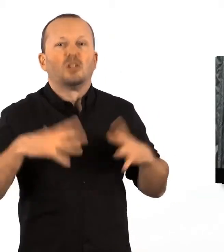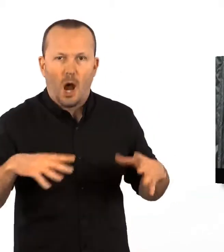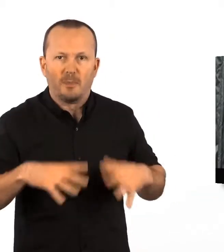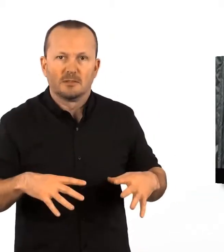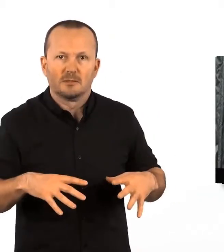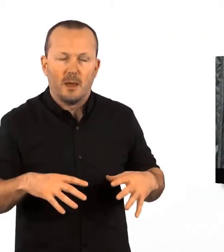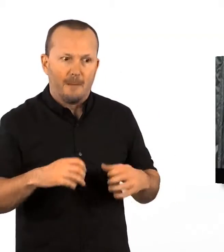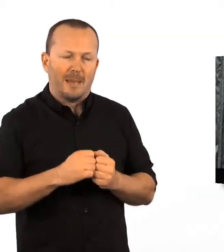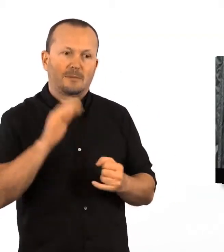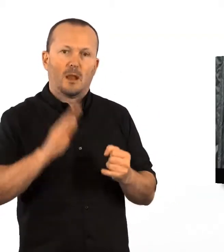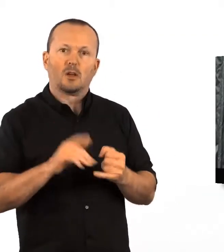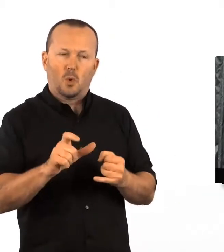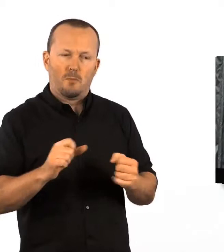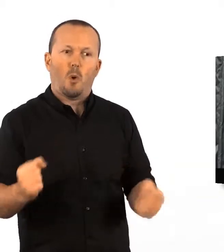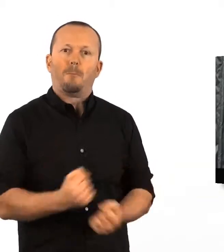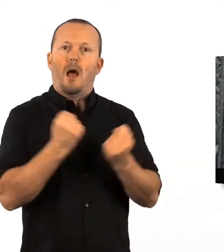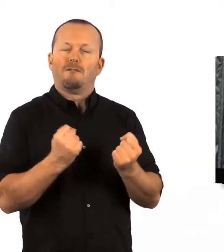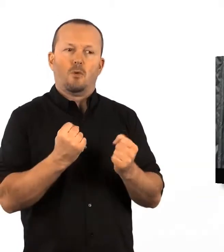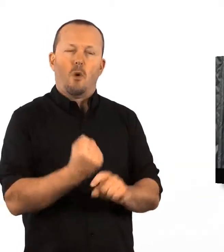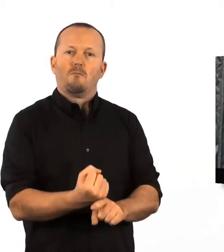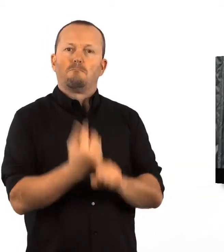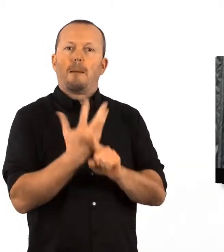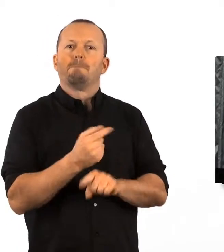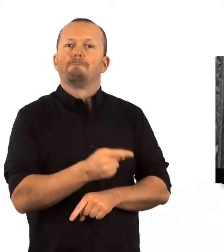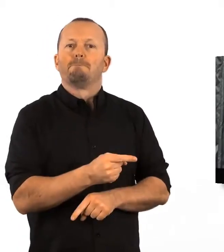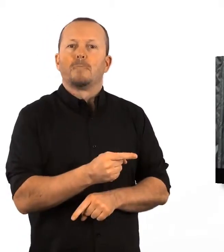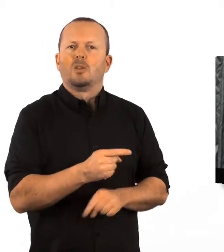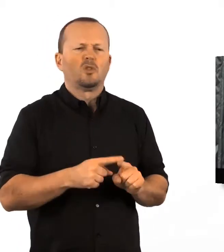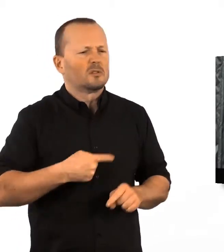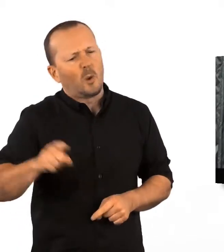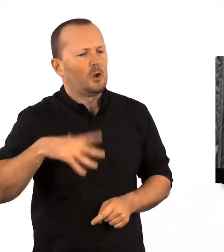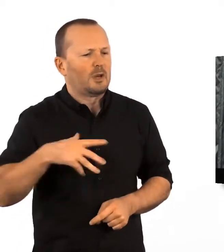strategy, because it makes that word stick out a little bit more. Not just, ‘go and